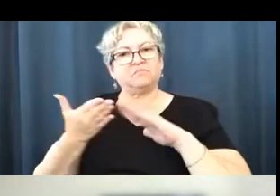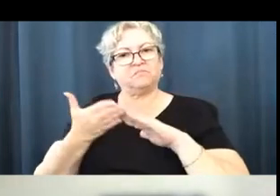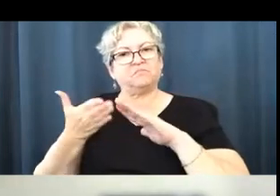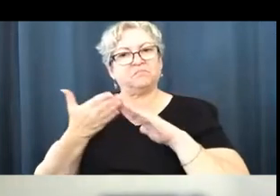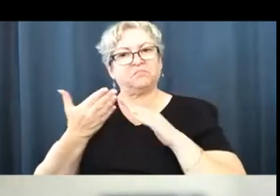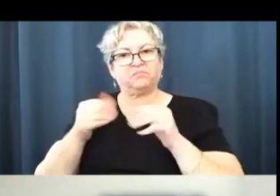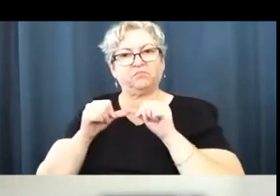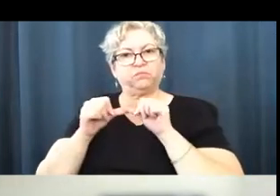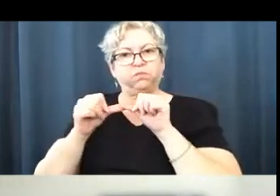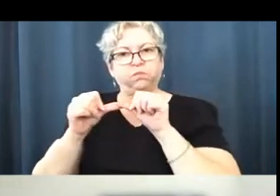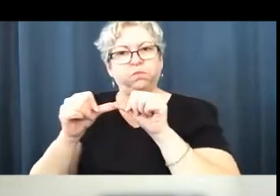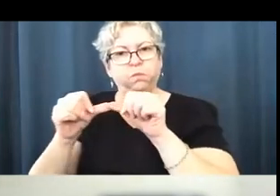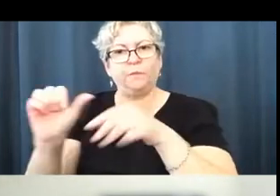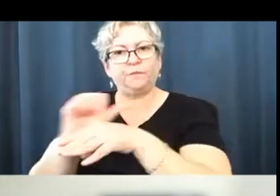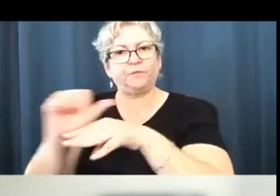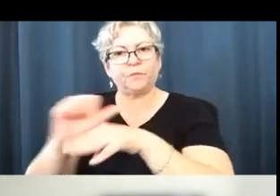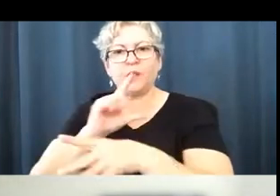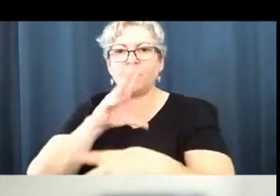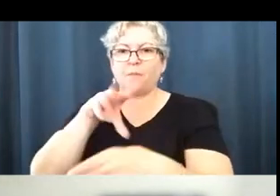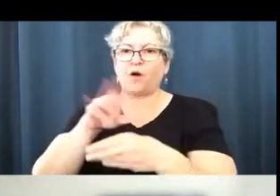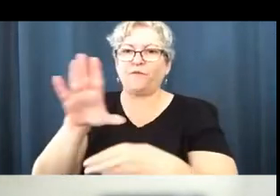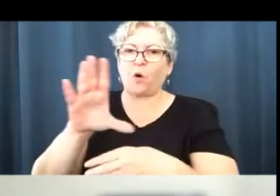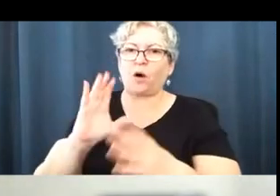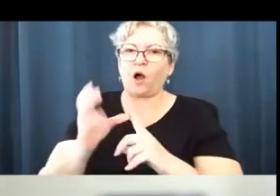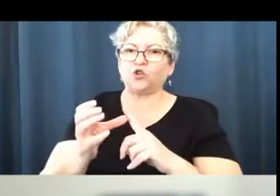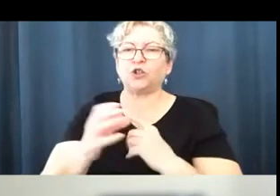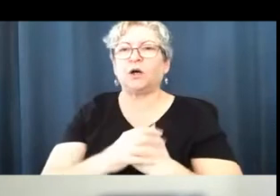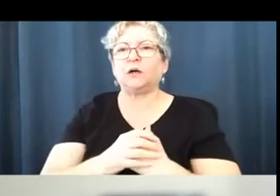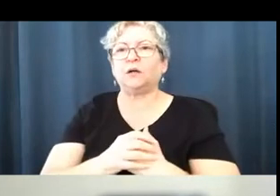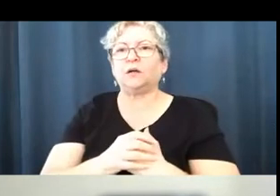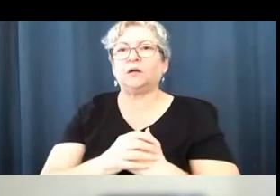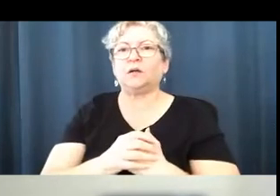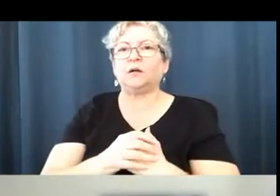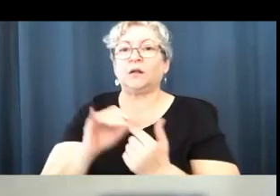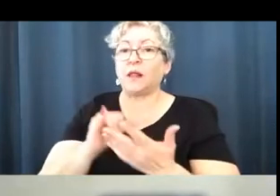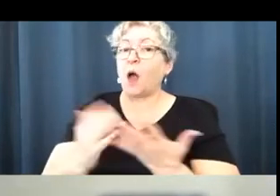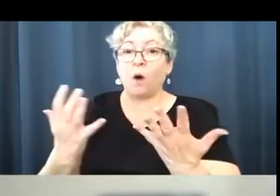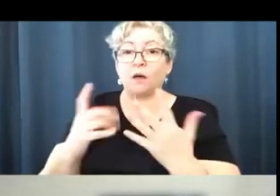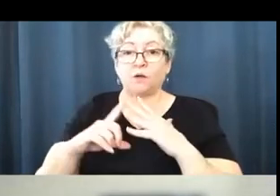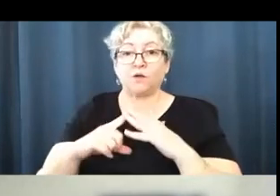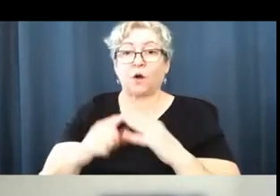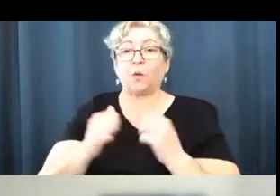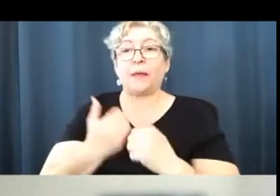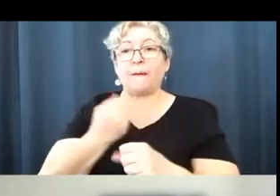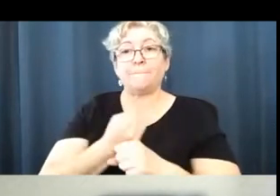and it becomes part of your culture. And that is, starting with making an accessibility policy.